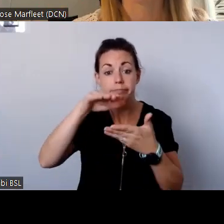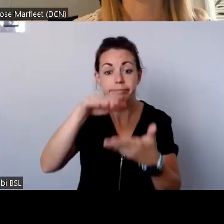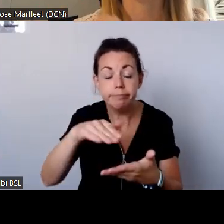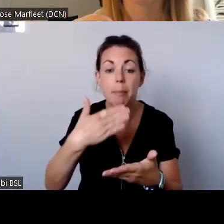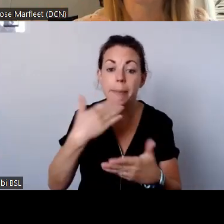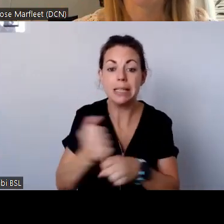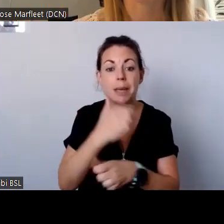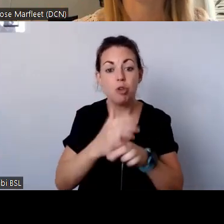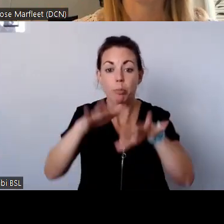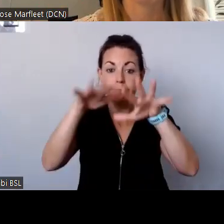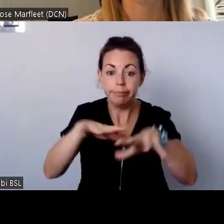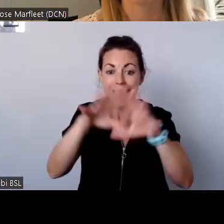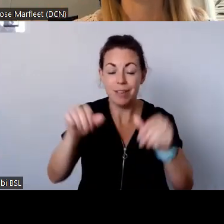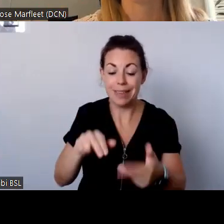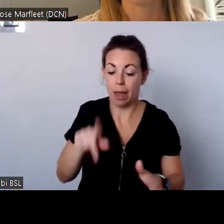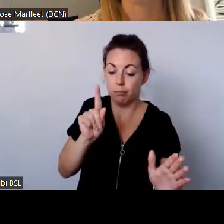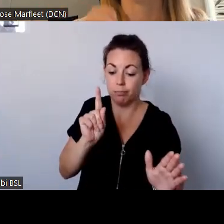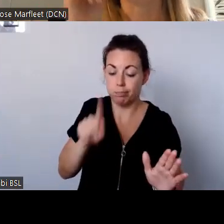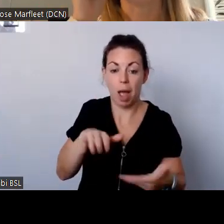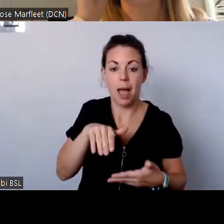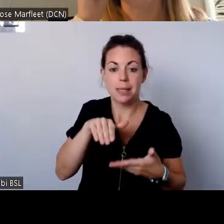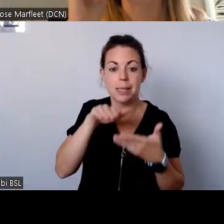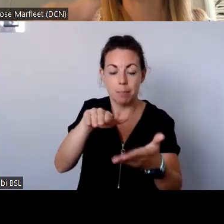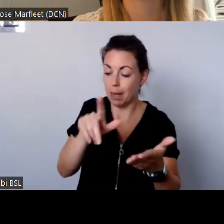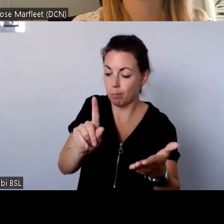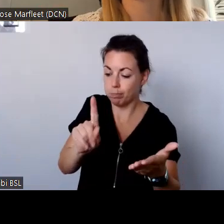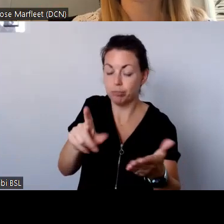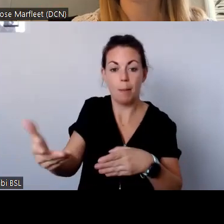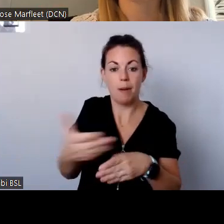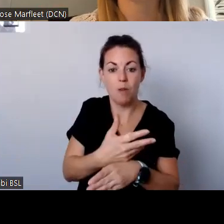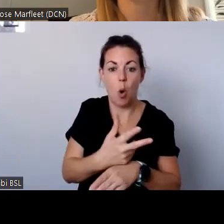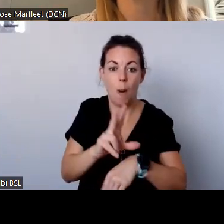and you've pressed submit before midday on the 23rd of October.